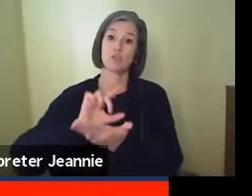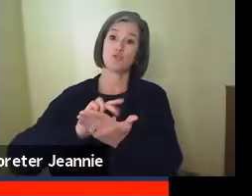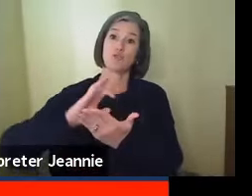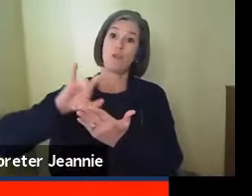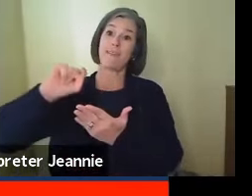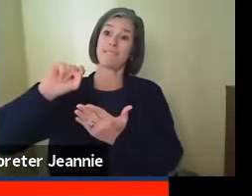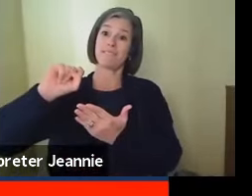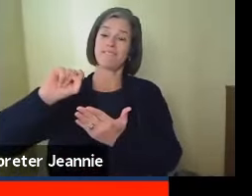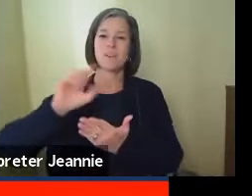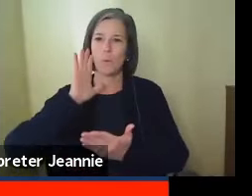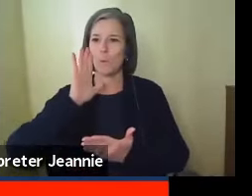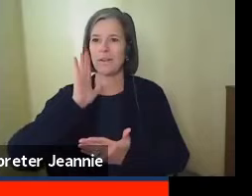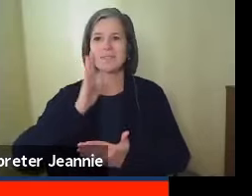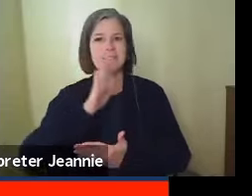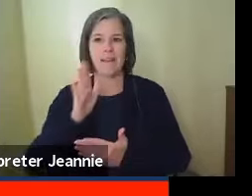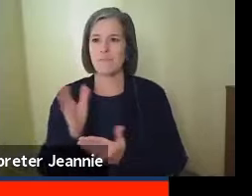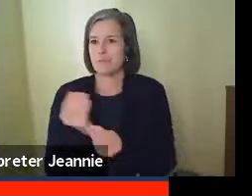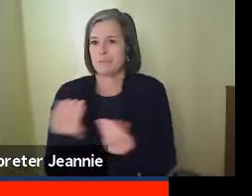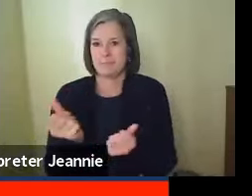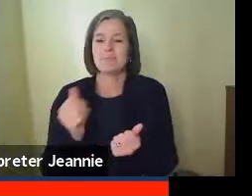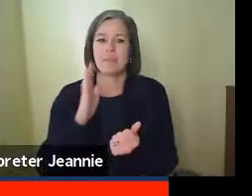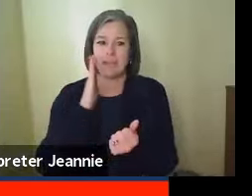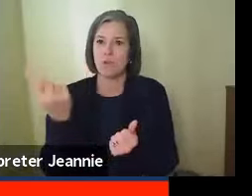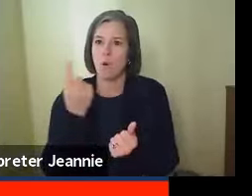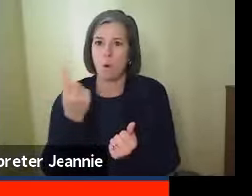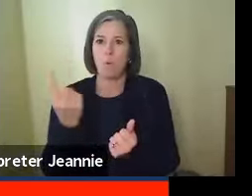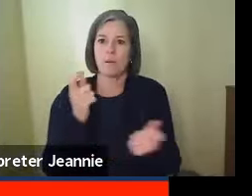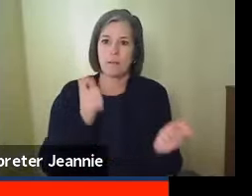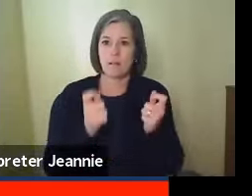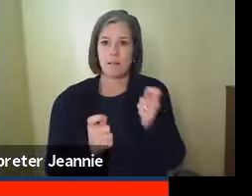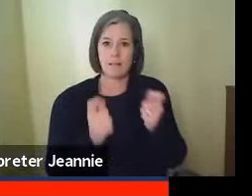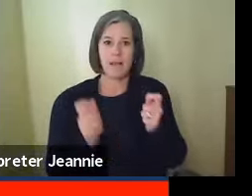It's a living, breathing document that will be updated as we have updates.